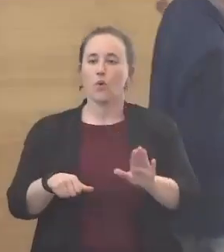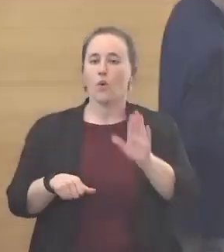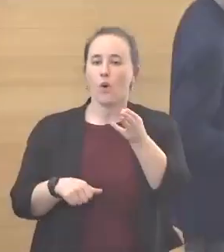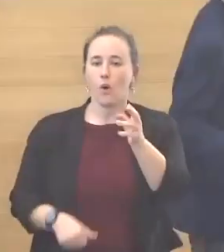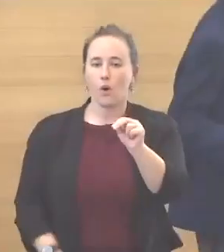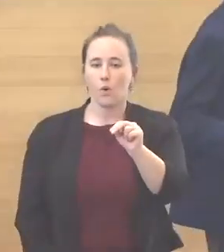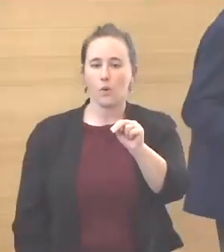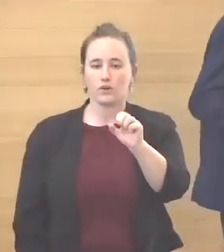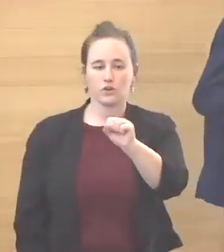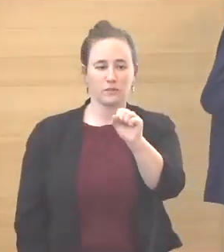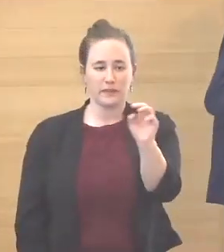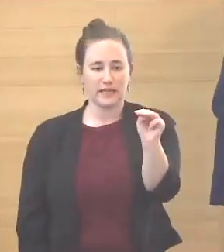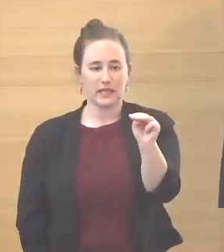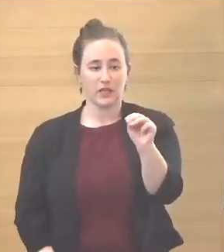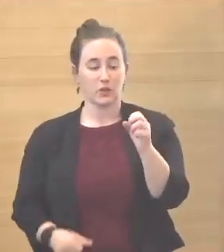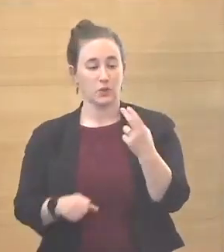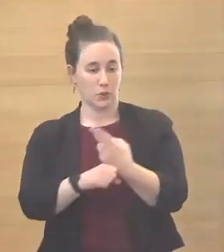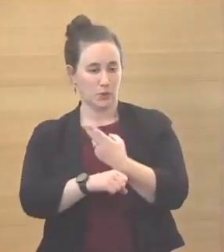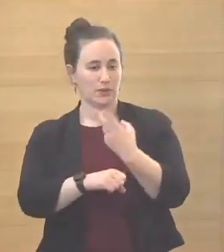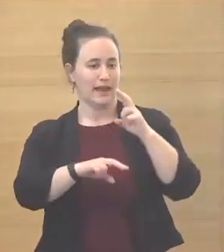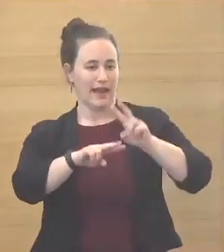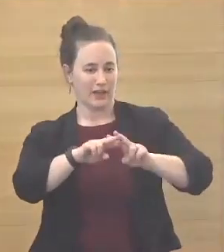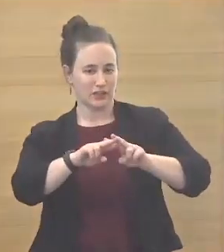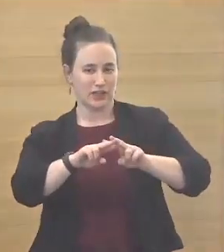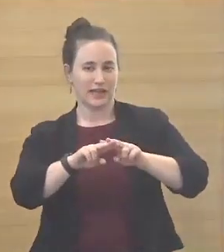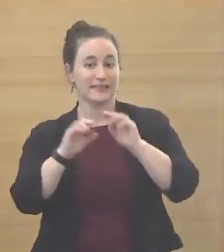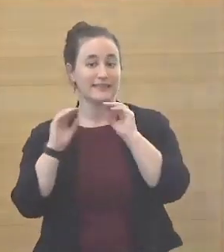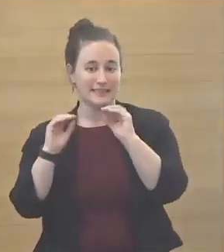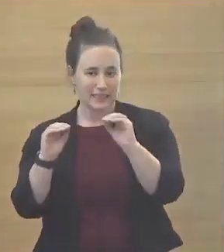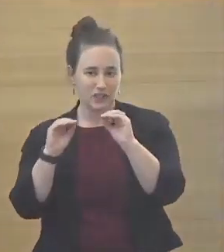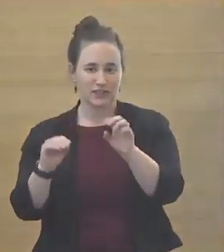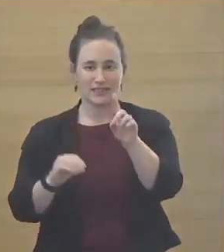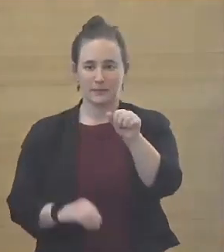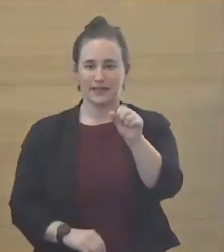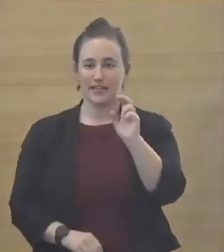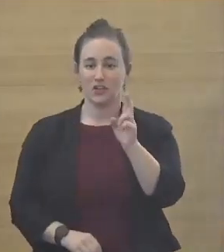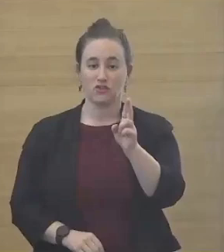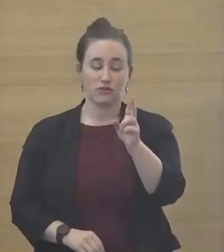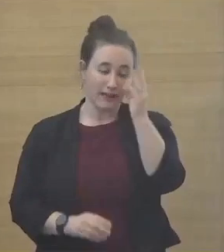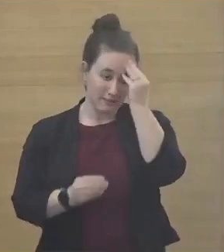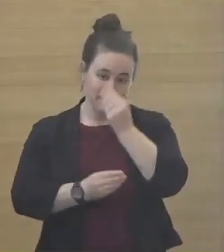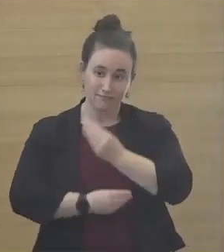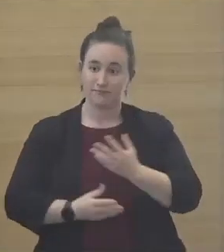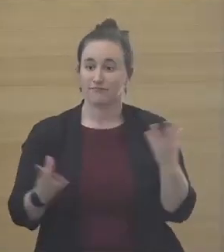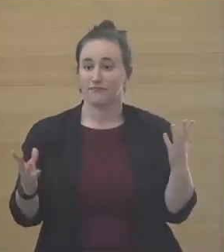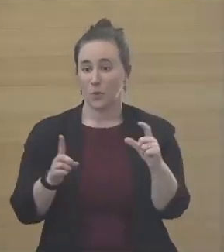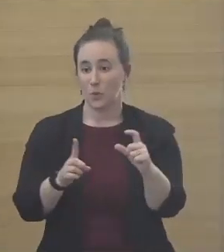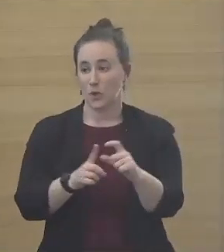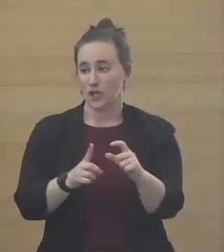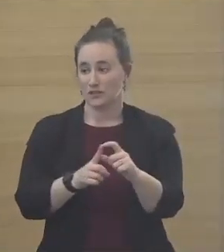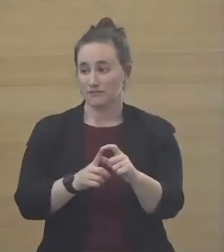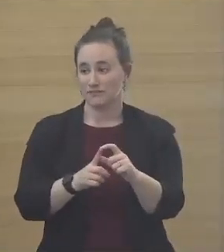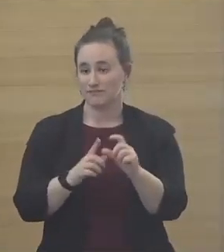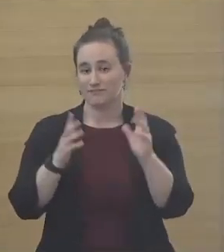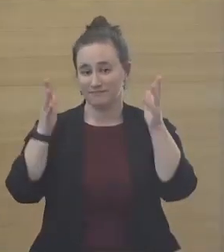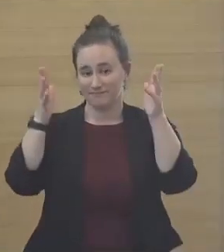Use the hashtag, #teachdisabilityhistory and spread the word. Thank you so much.